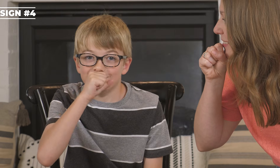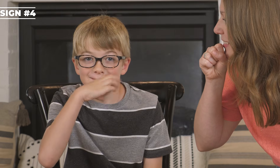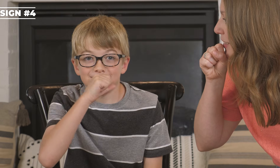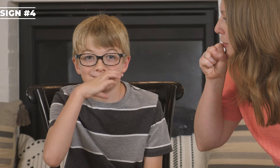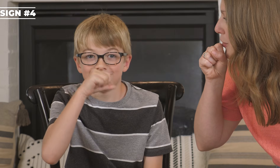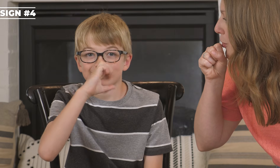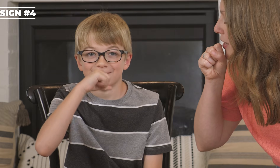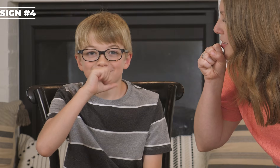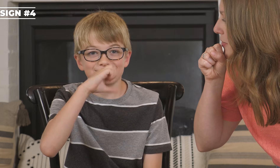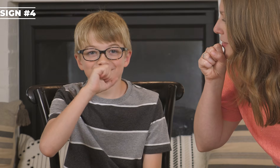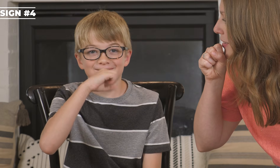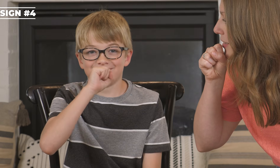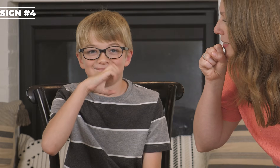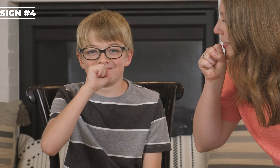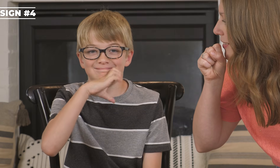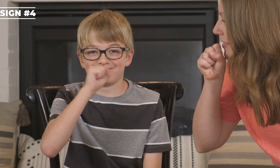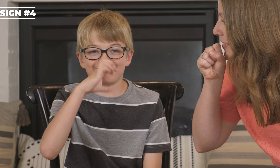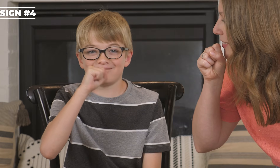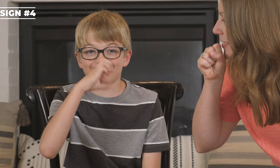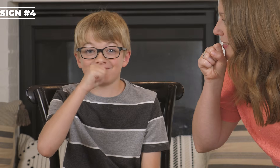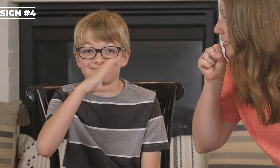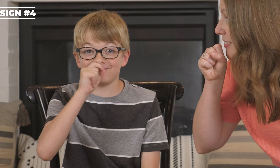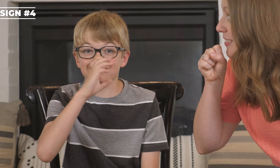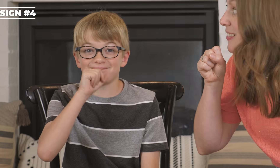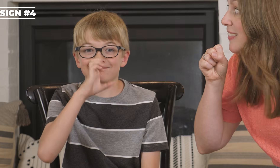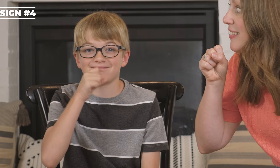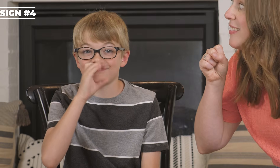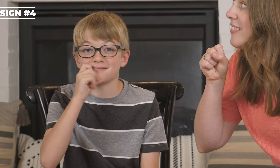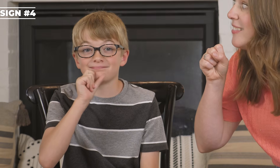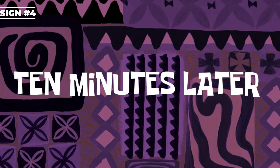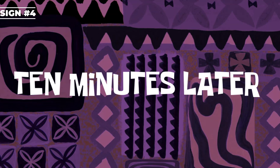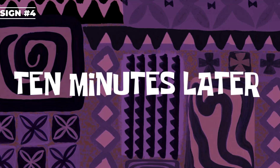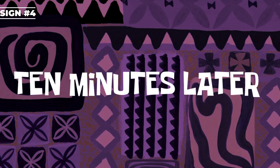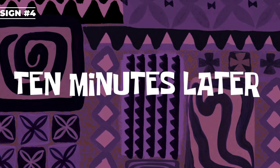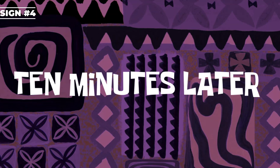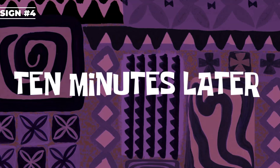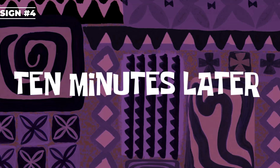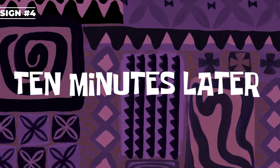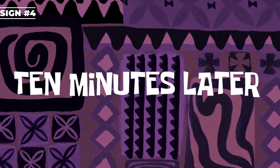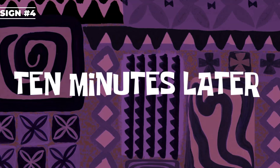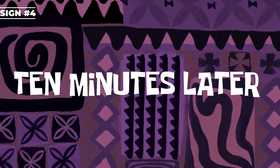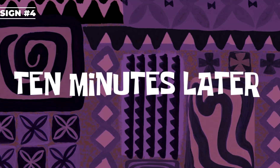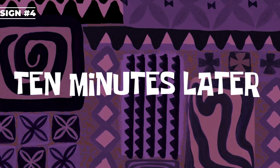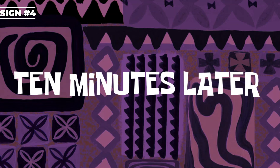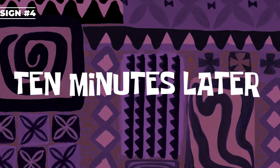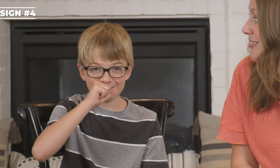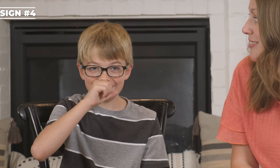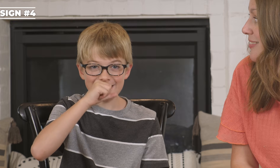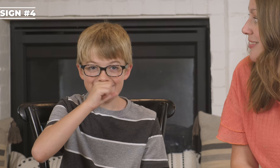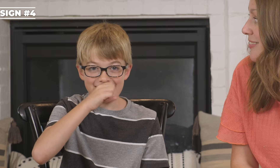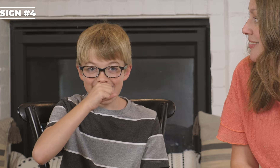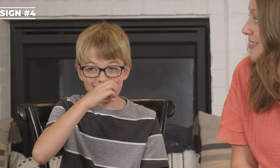Is a little aggressive. Ten minutes later.